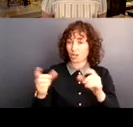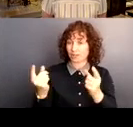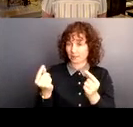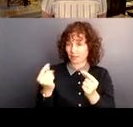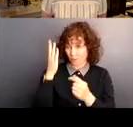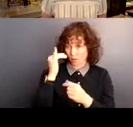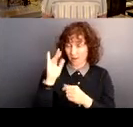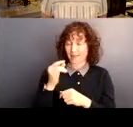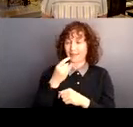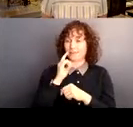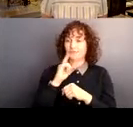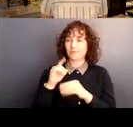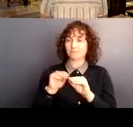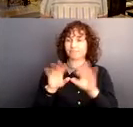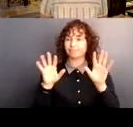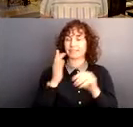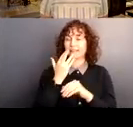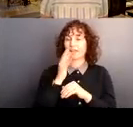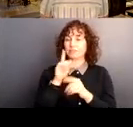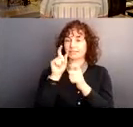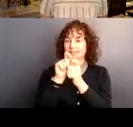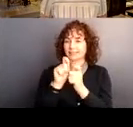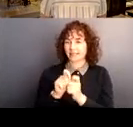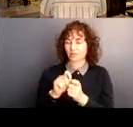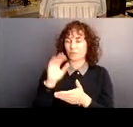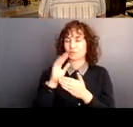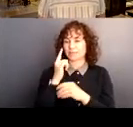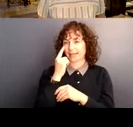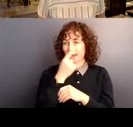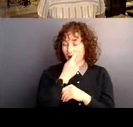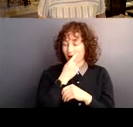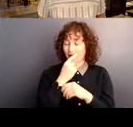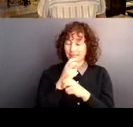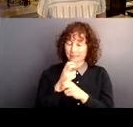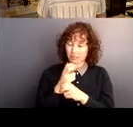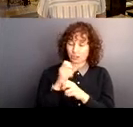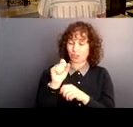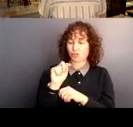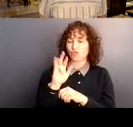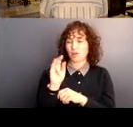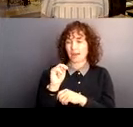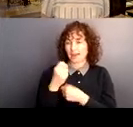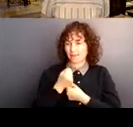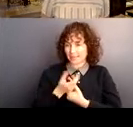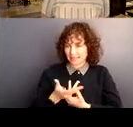illuminates colors in detail reducing eye strain and fatigue studies have further revealed